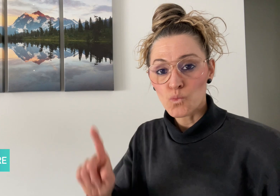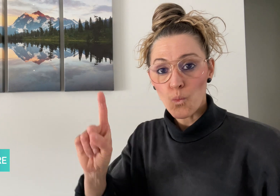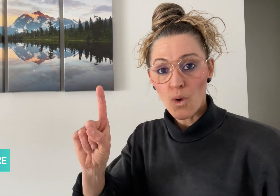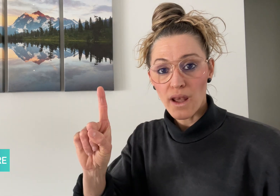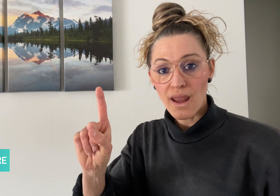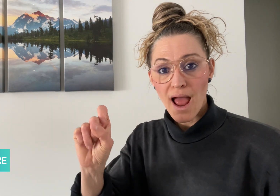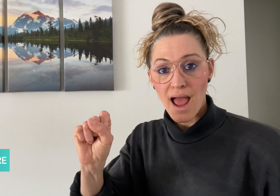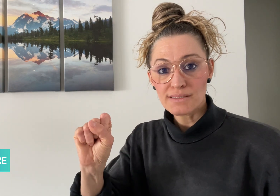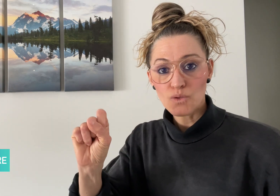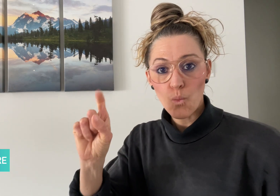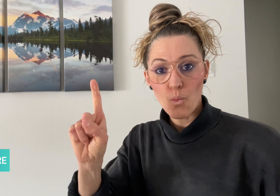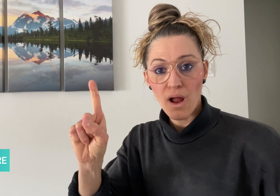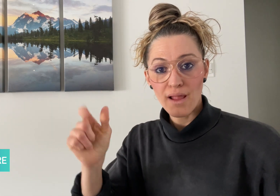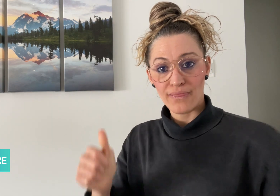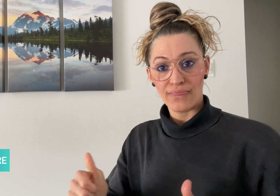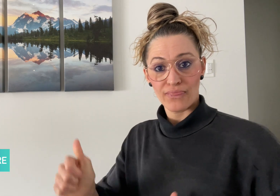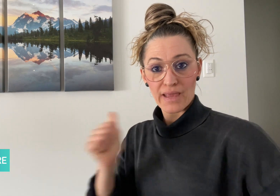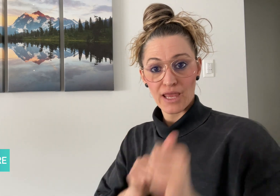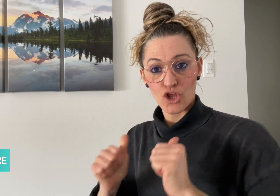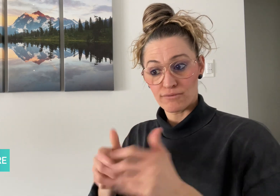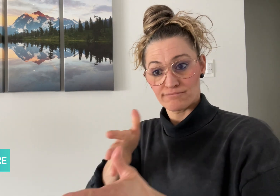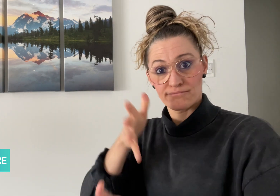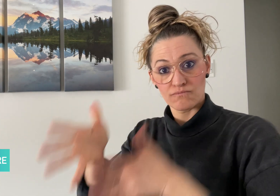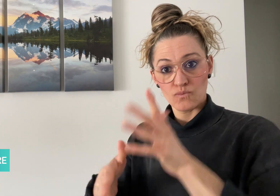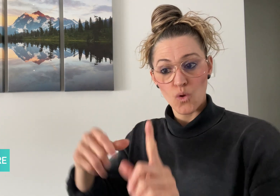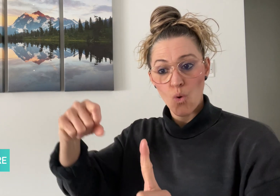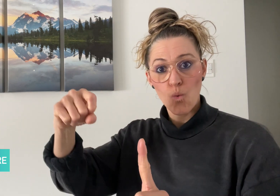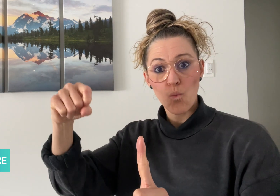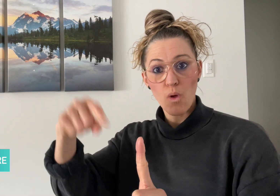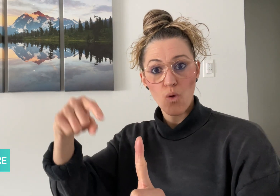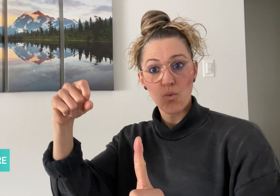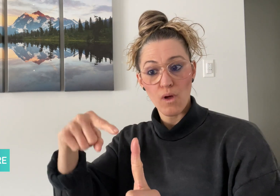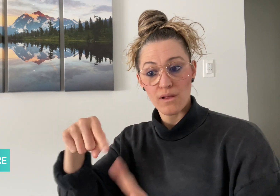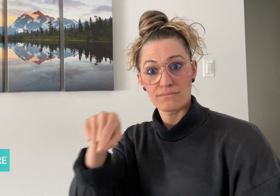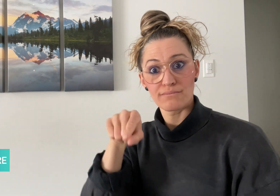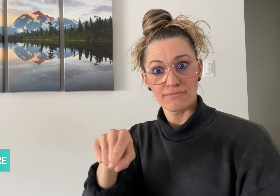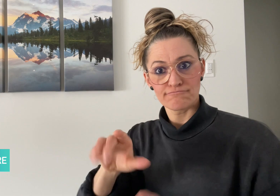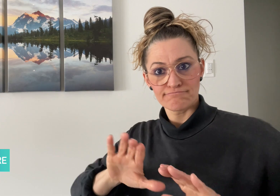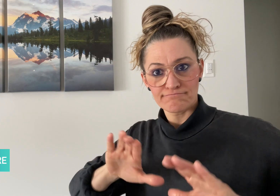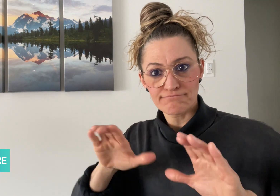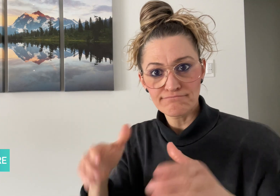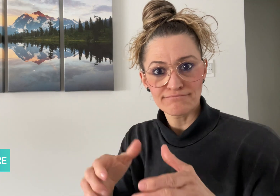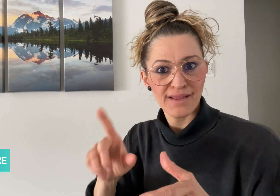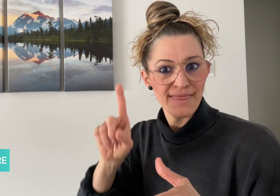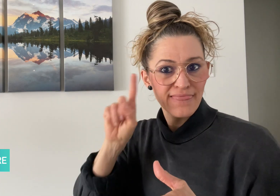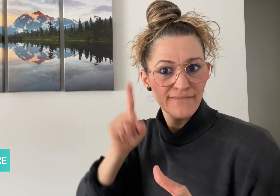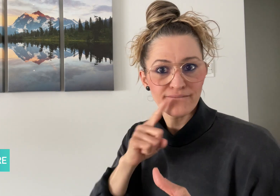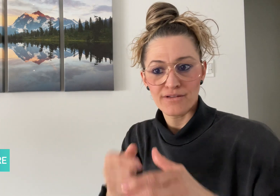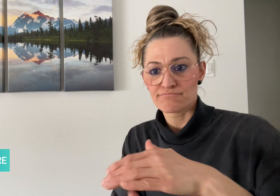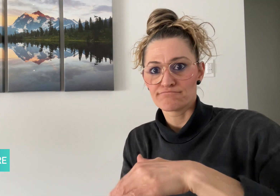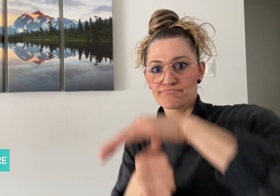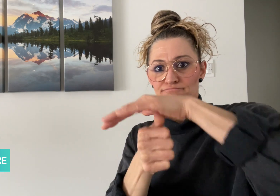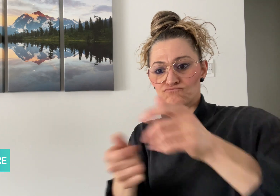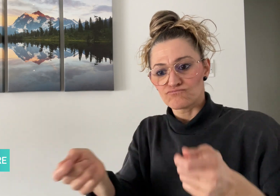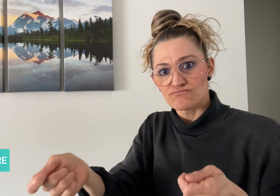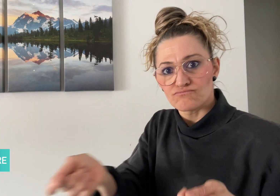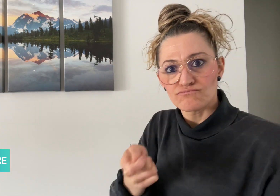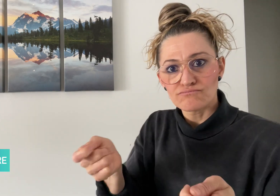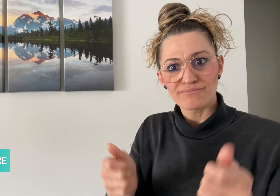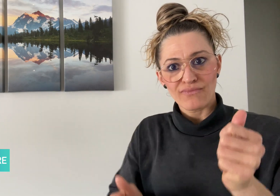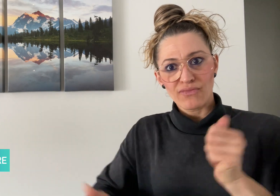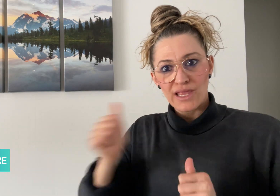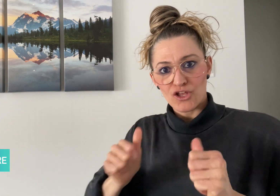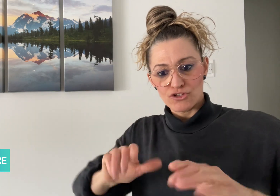1S1 Theatre is a Deaf-led theatre company that collaborated